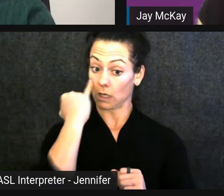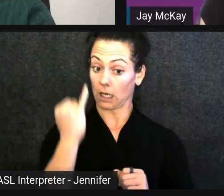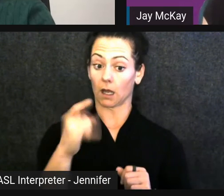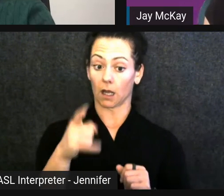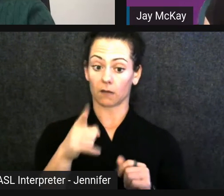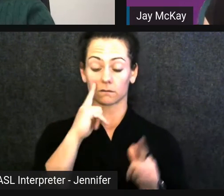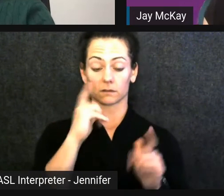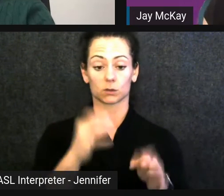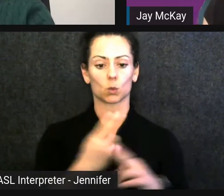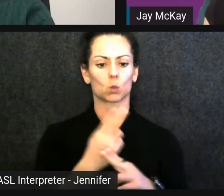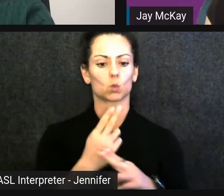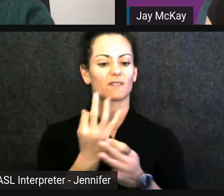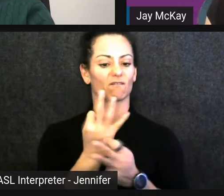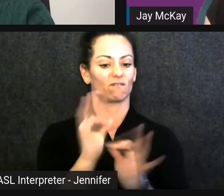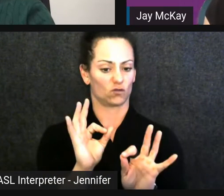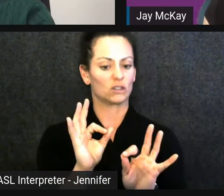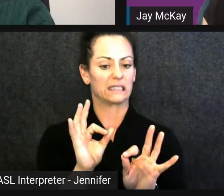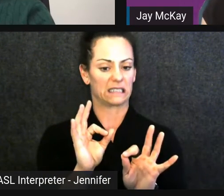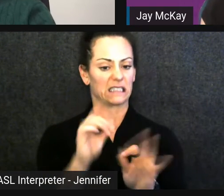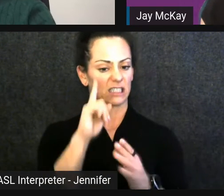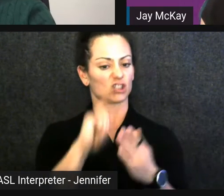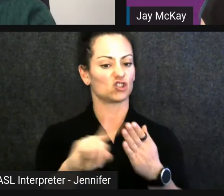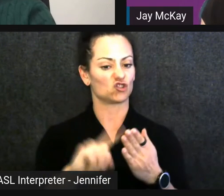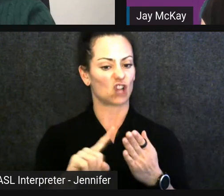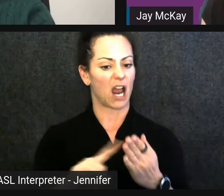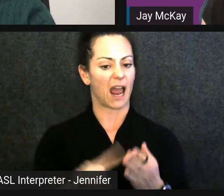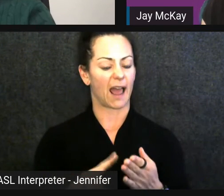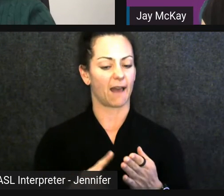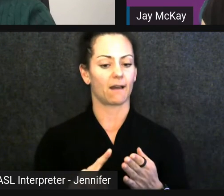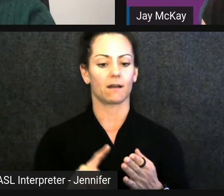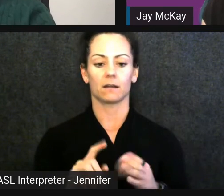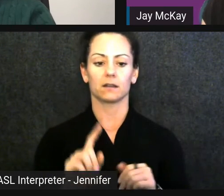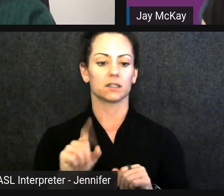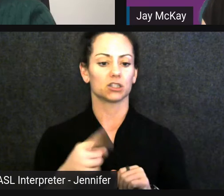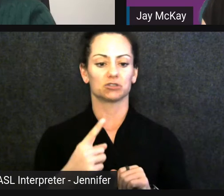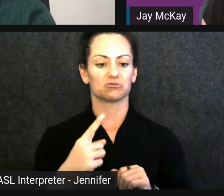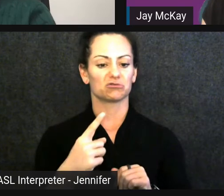you are just running a check against a single URL usually, right?